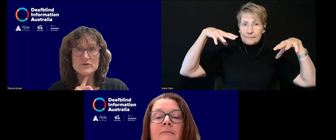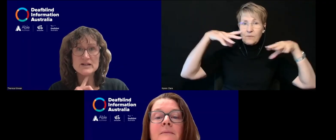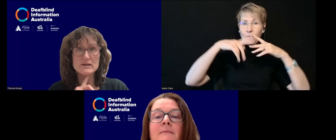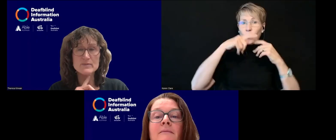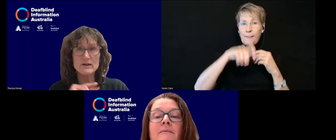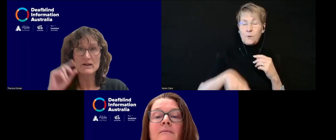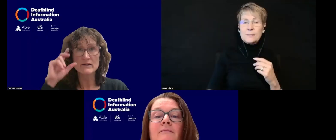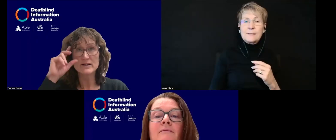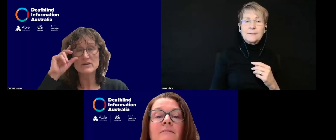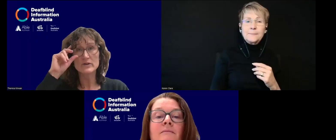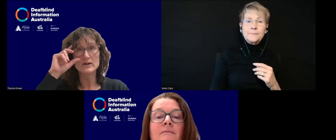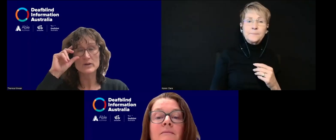Theresa speaking. That's a great